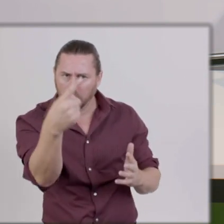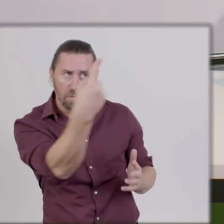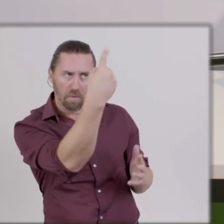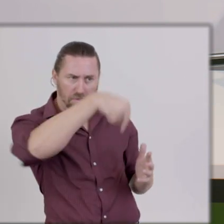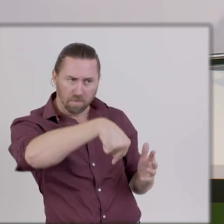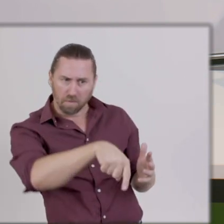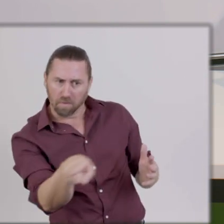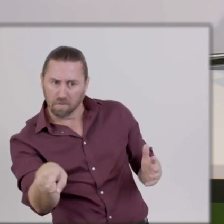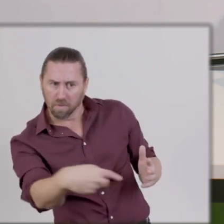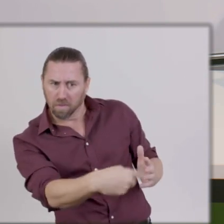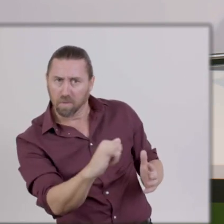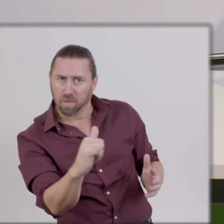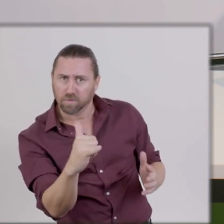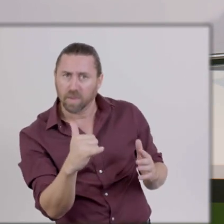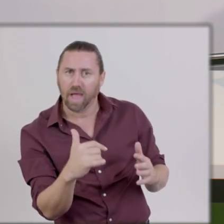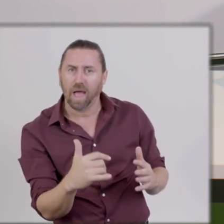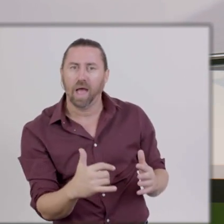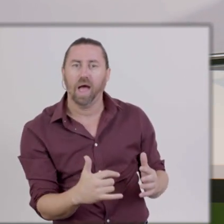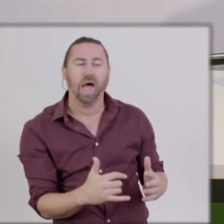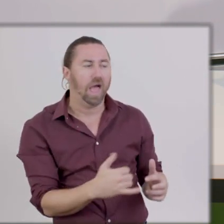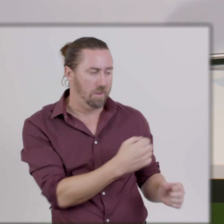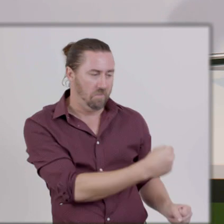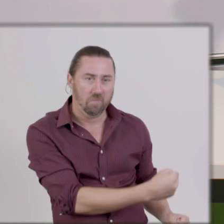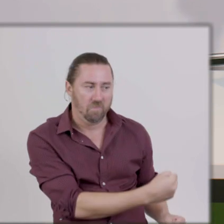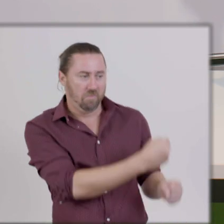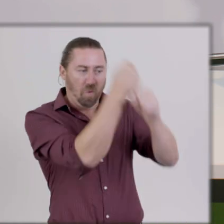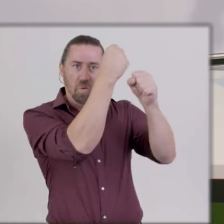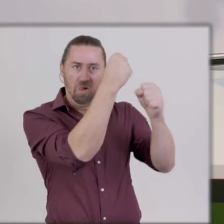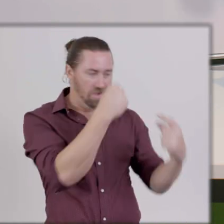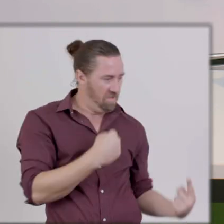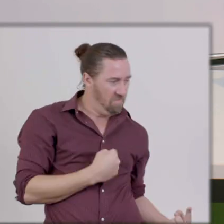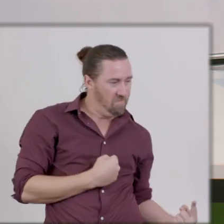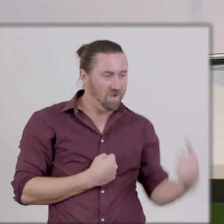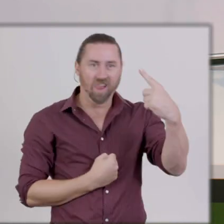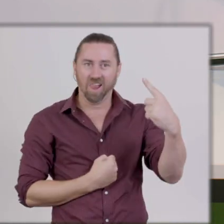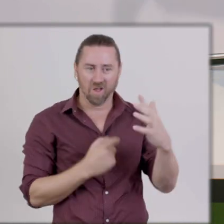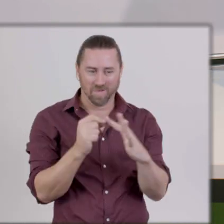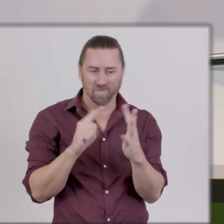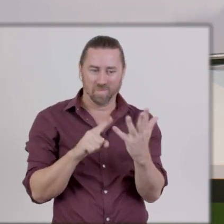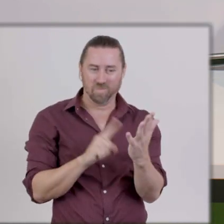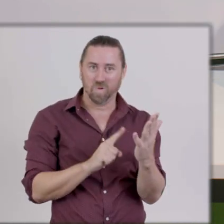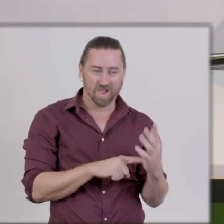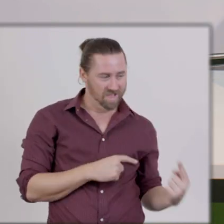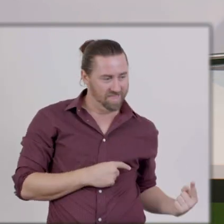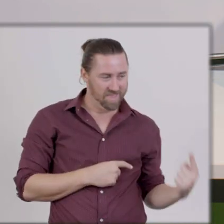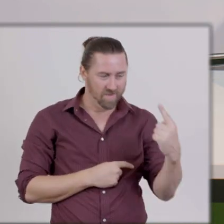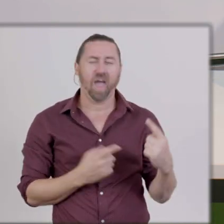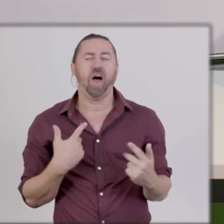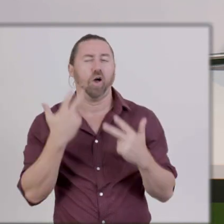Can you point to show the direction?